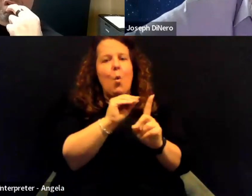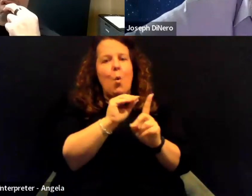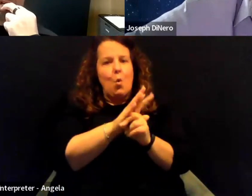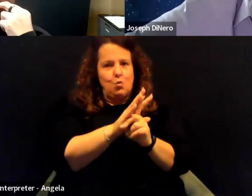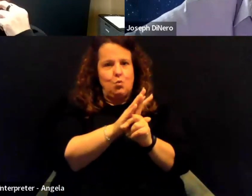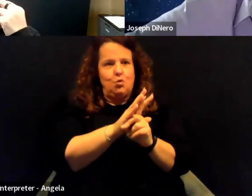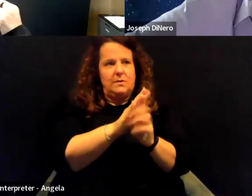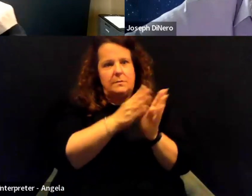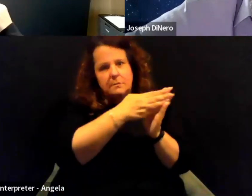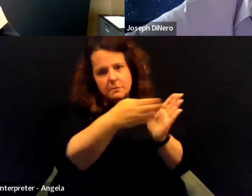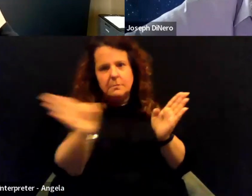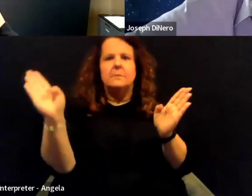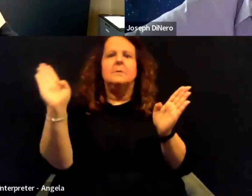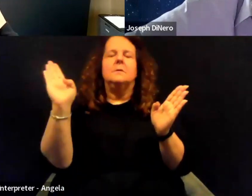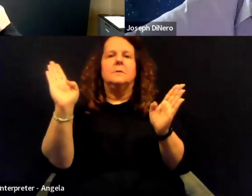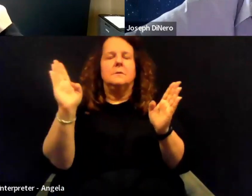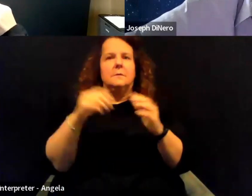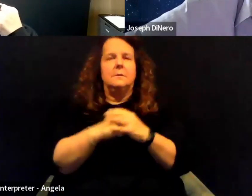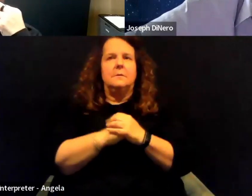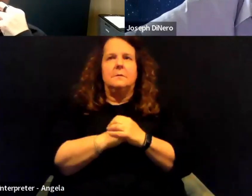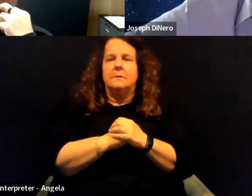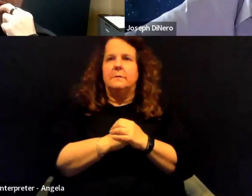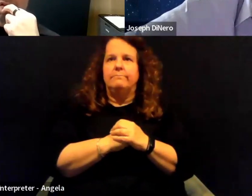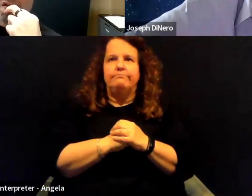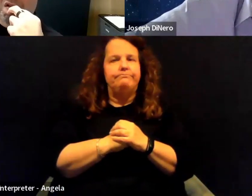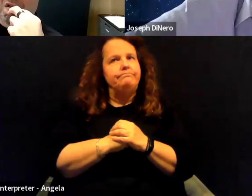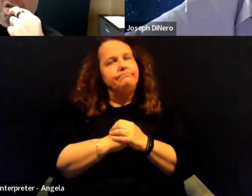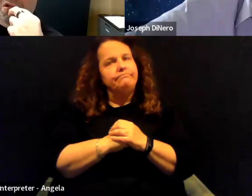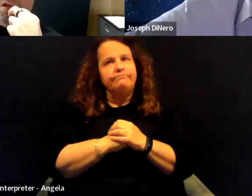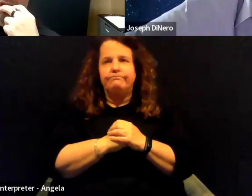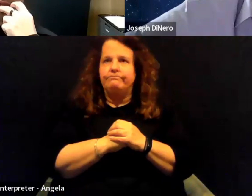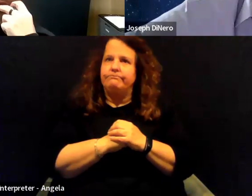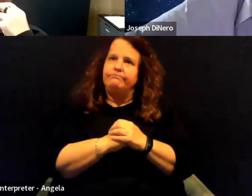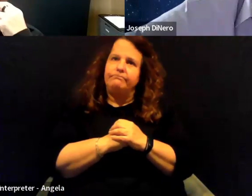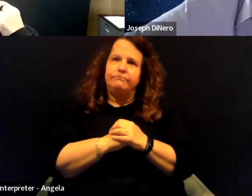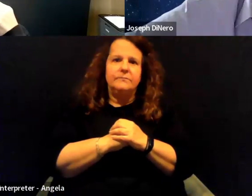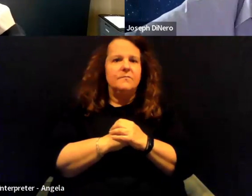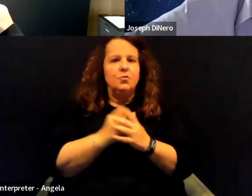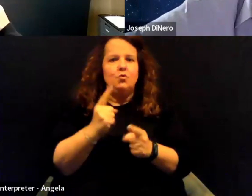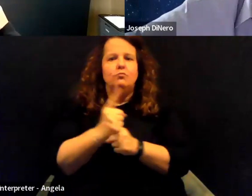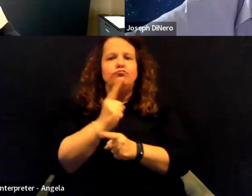board to, you know, to adequate training for them.